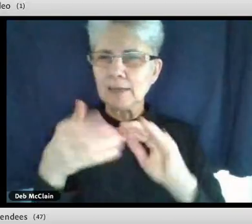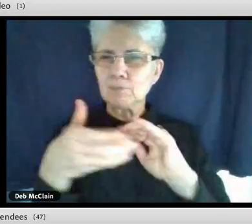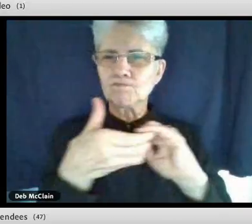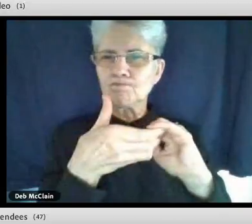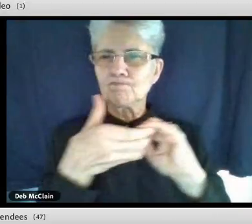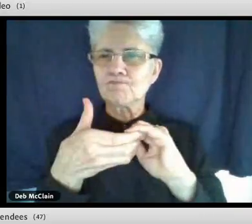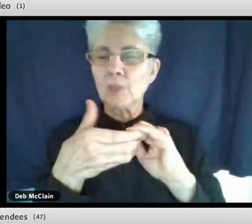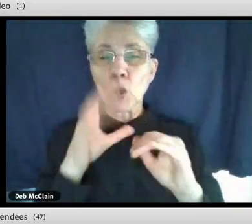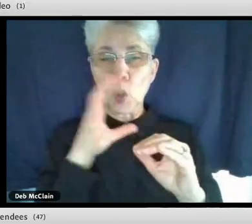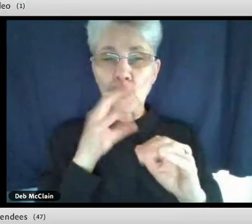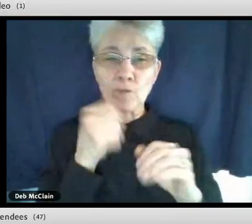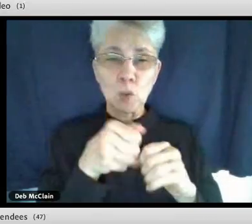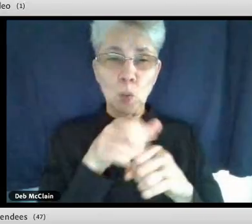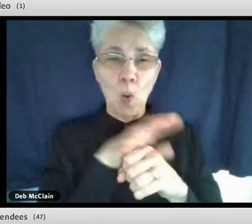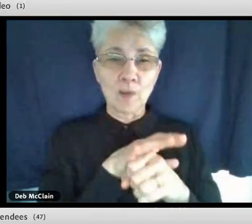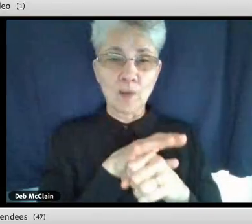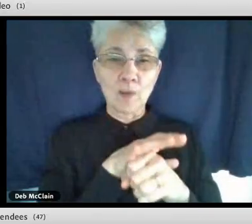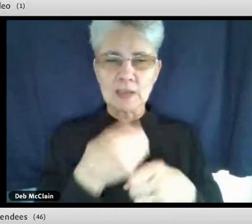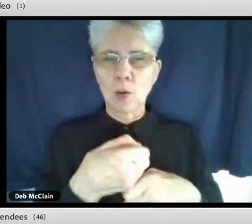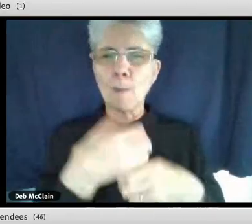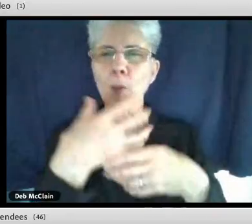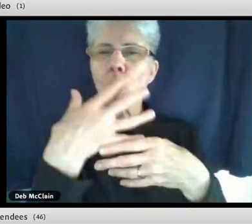Whenever you do a search for coronavirus it actually pulls...